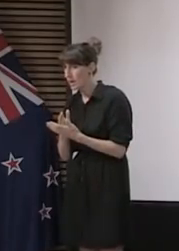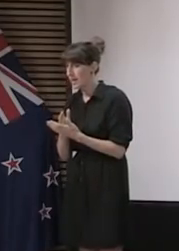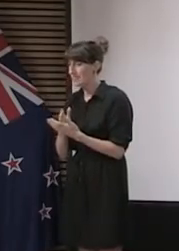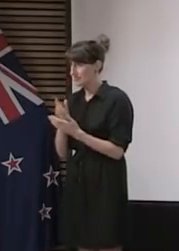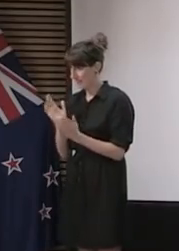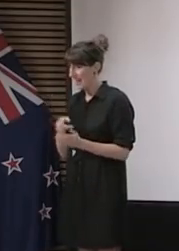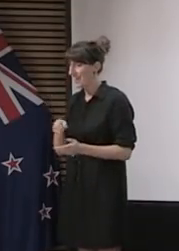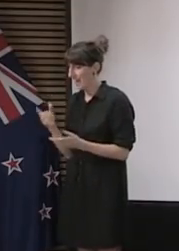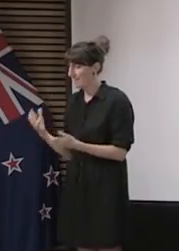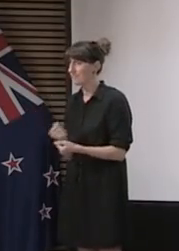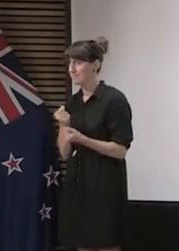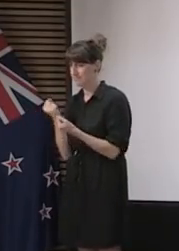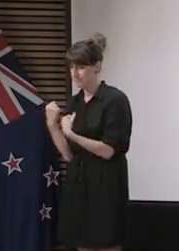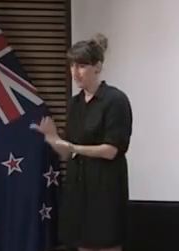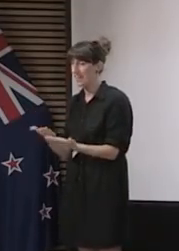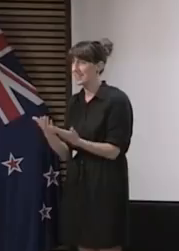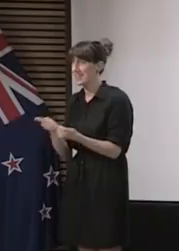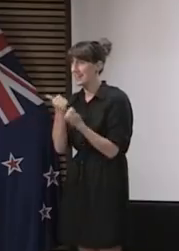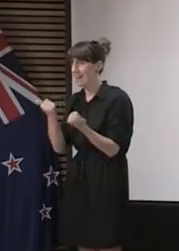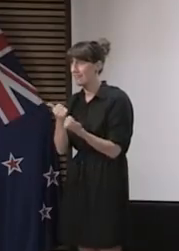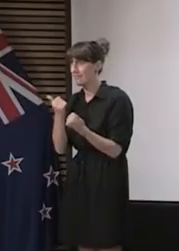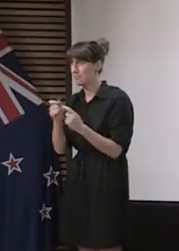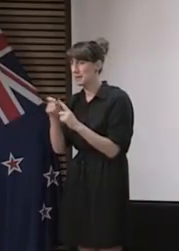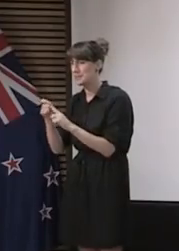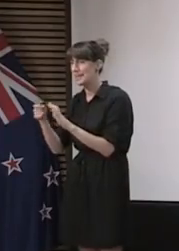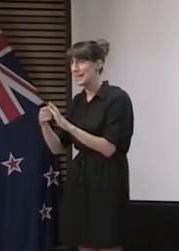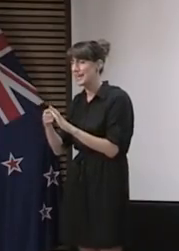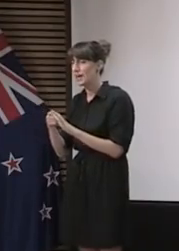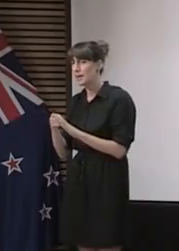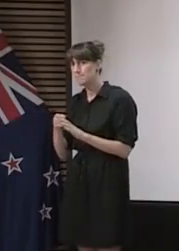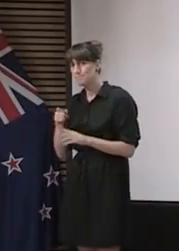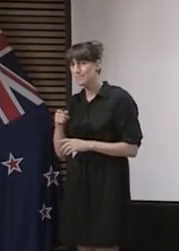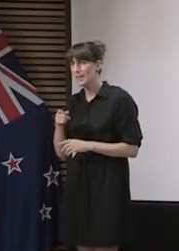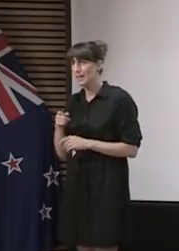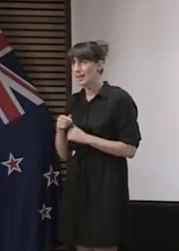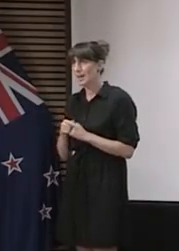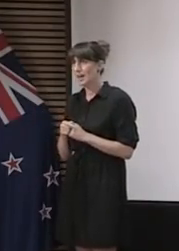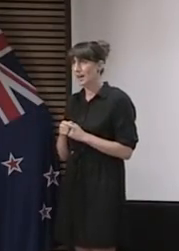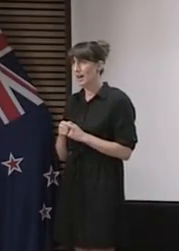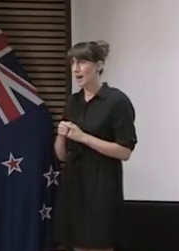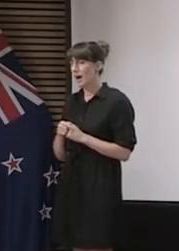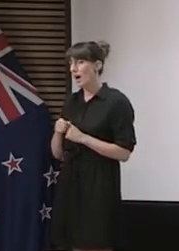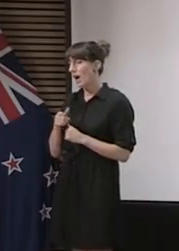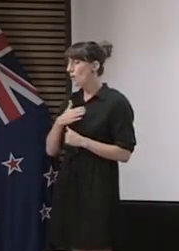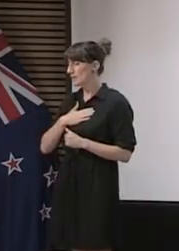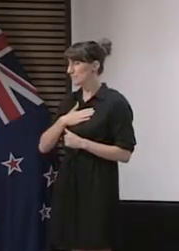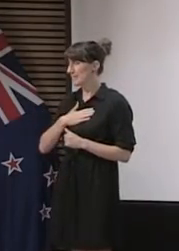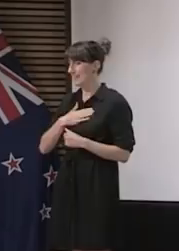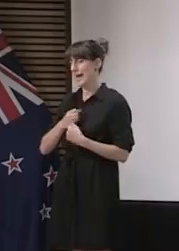So we rely on that feedbackand I would certainly be veryupset to hear that anyonedidn't feel they could speakopenly about those issues.